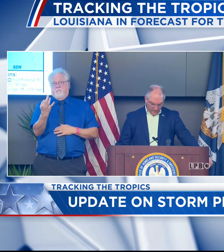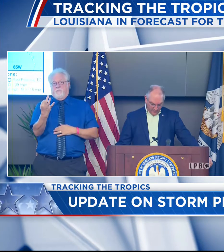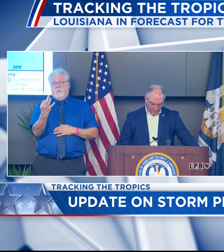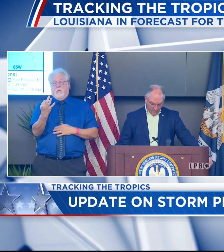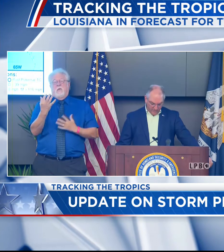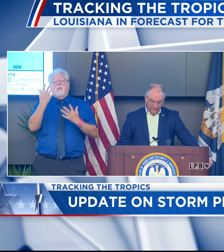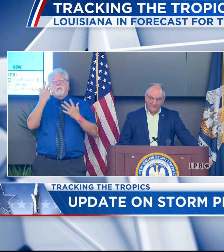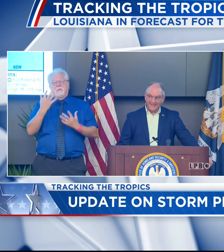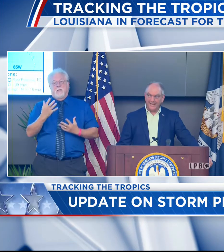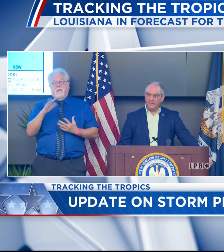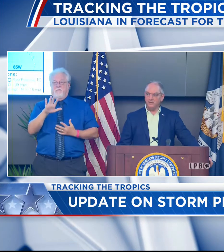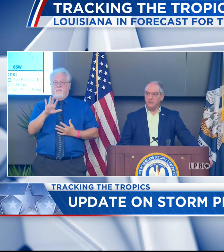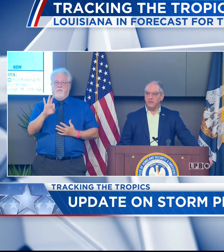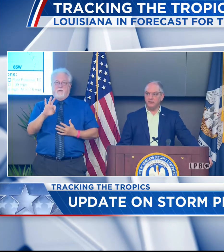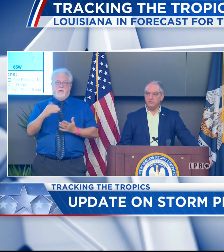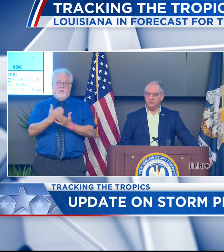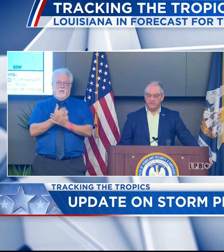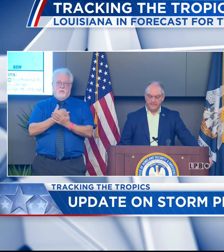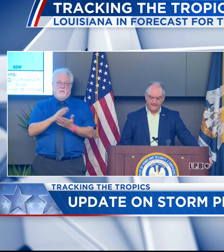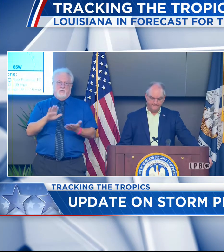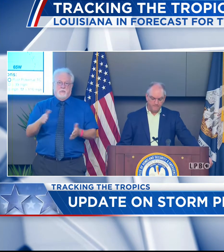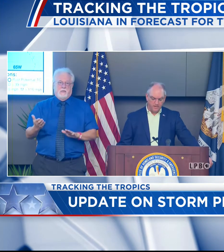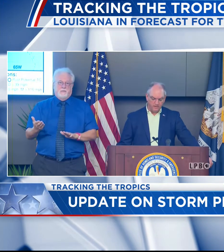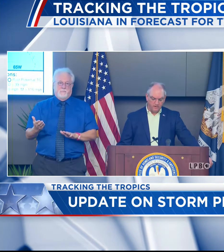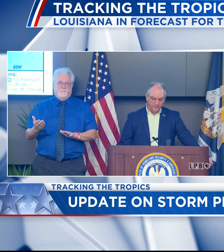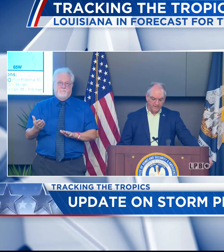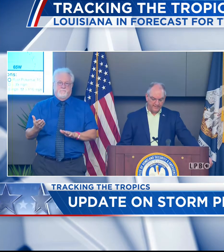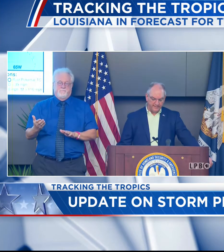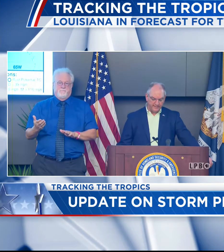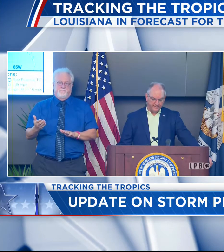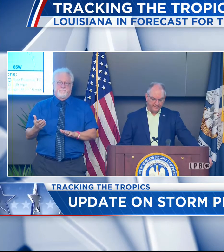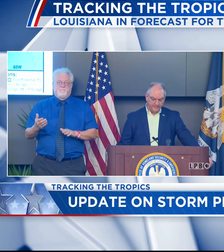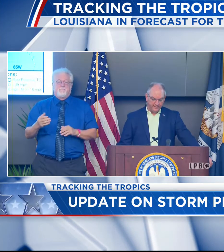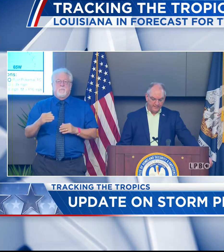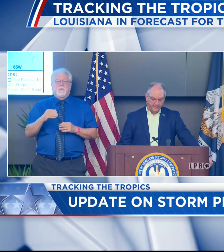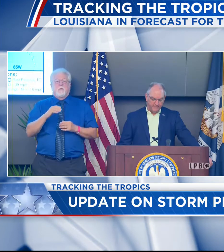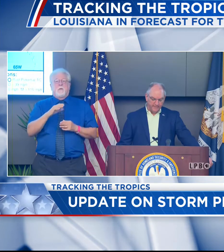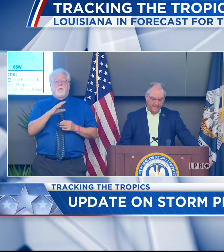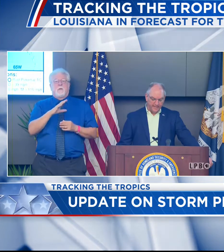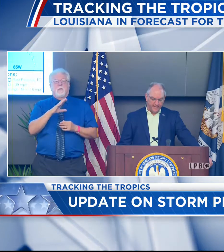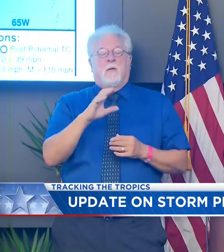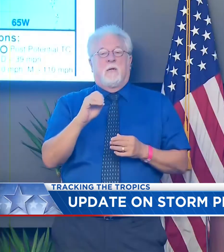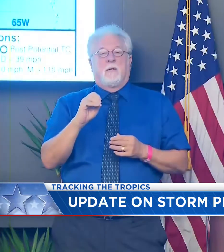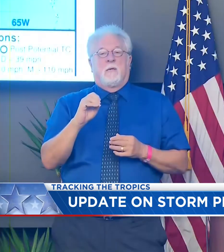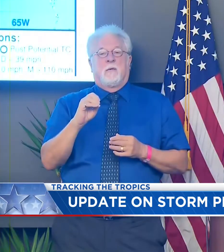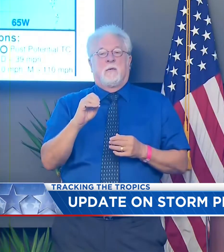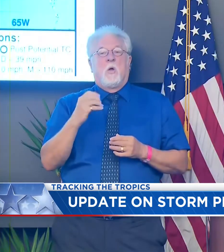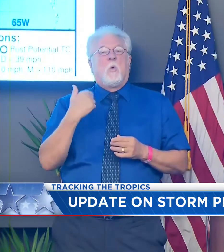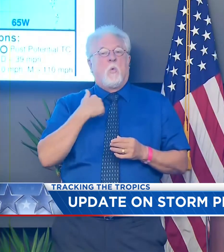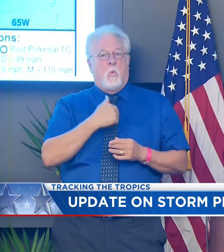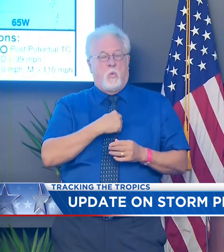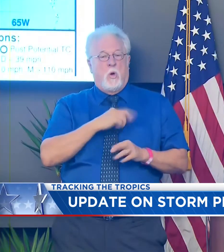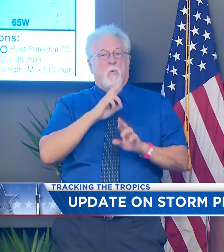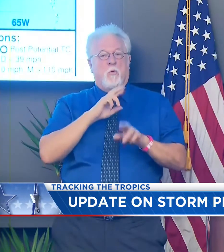BOTH SATURDAY AND SUNDAY. THE LAST TIME WE REPORTED WAS FRIDAY.